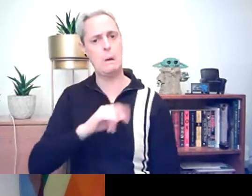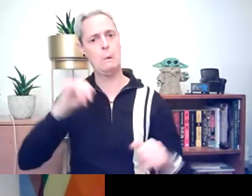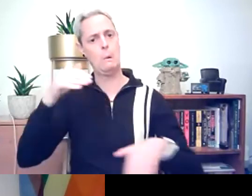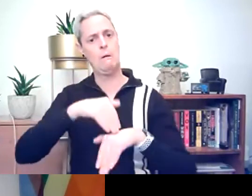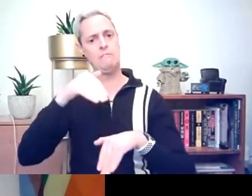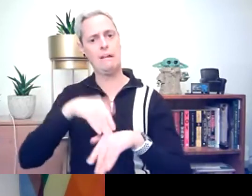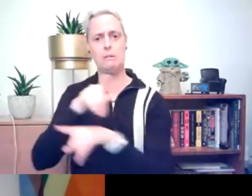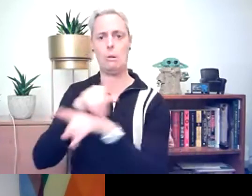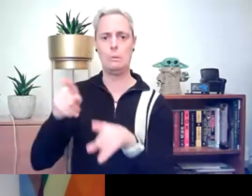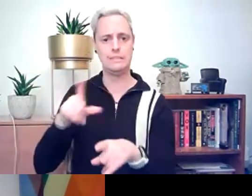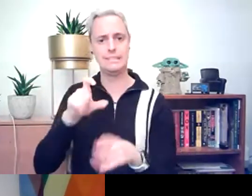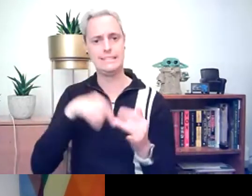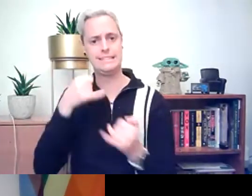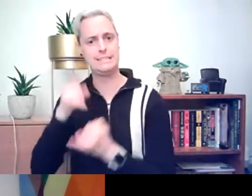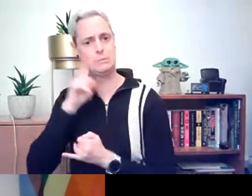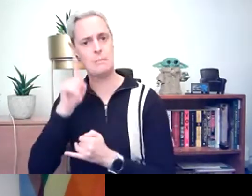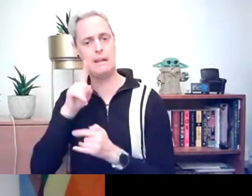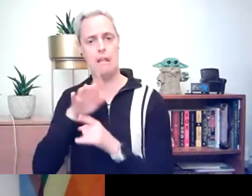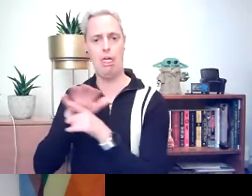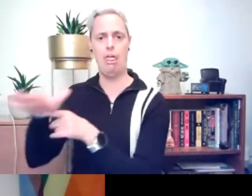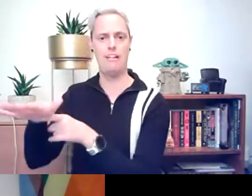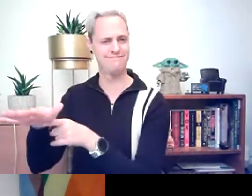girls. 18:59:04 What something we can all share is